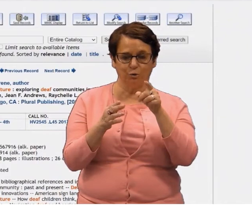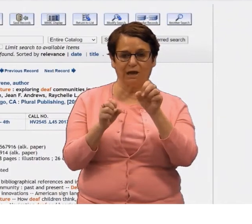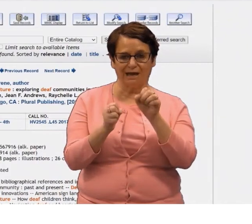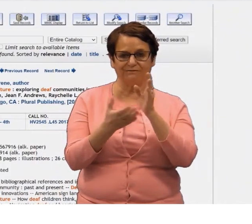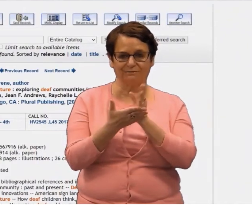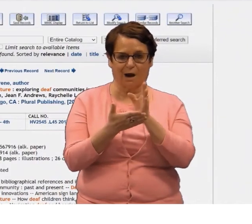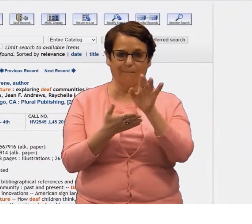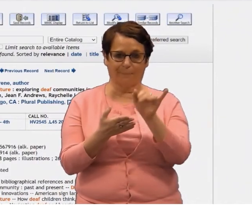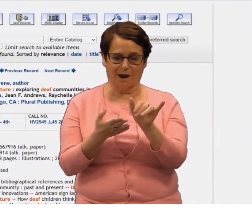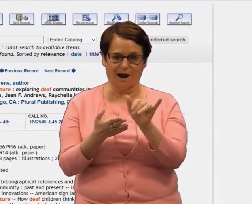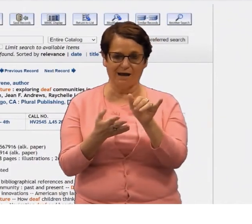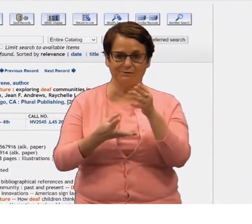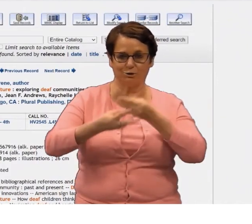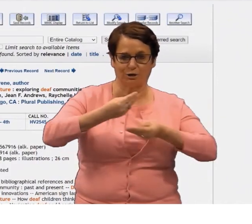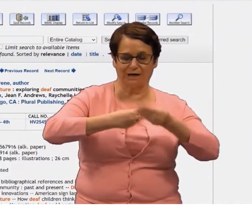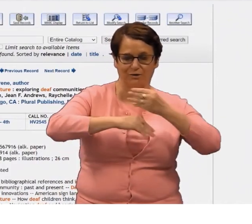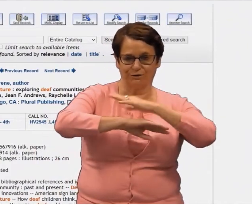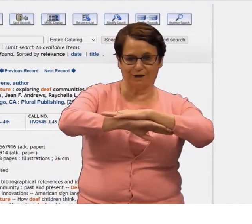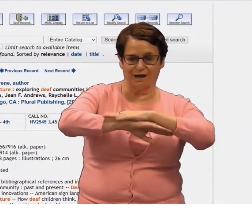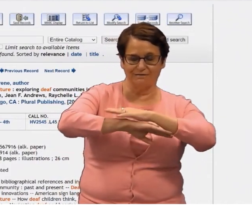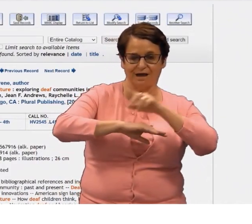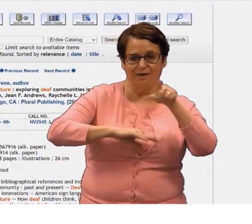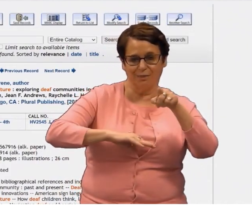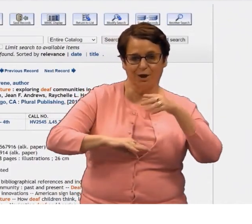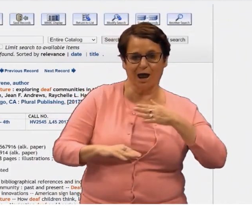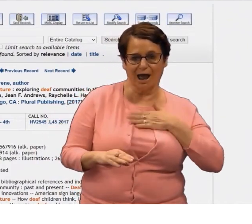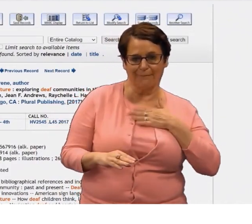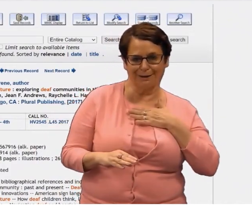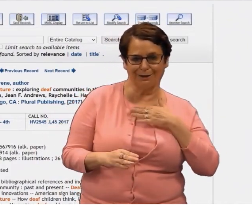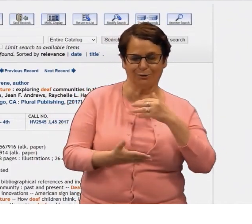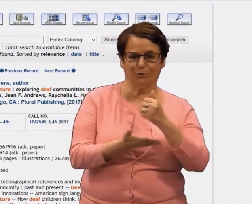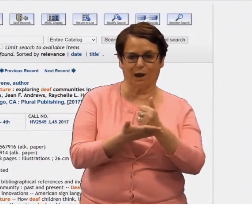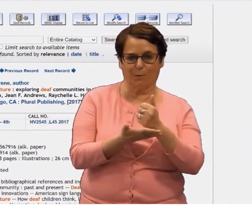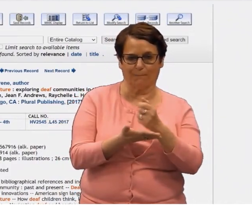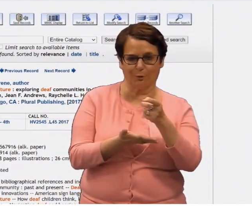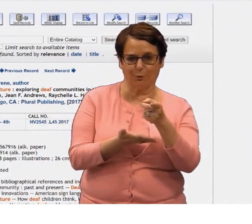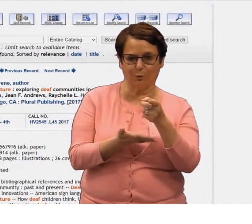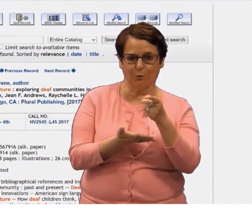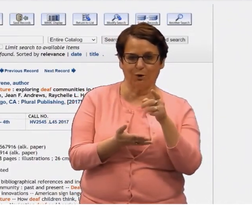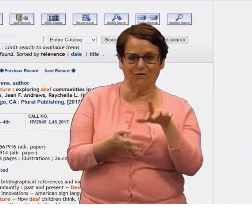If you can't find the book, you can stop by the circulation desk, and they'll